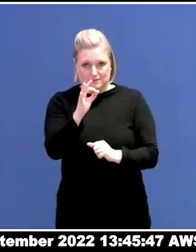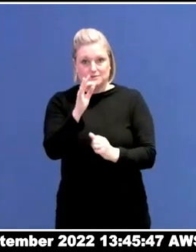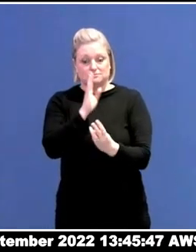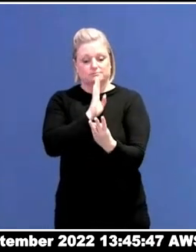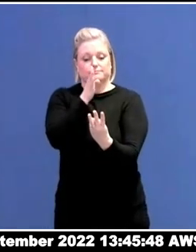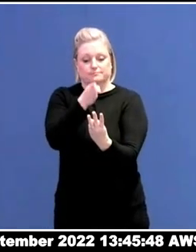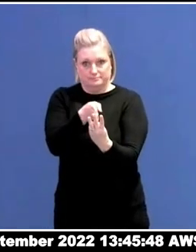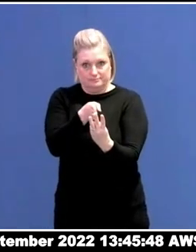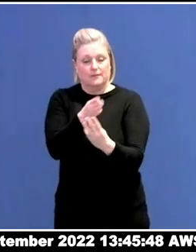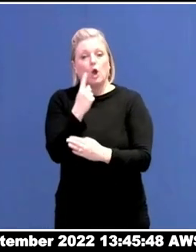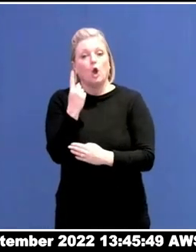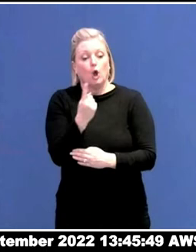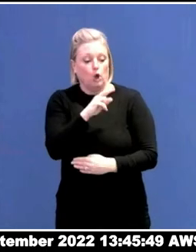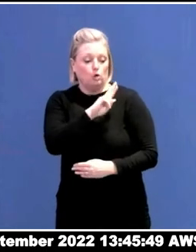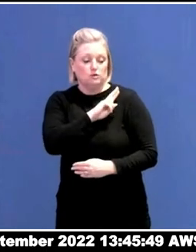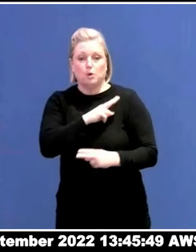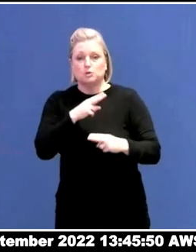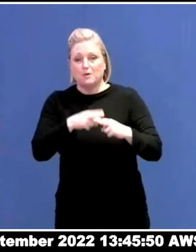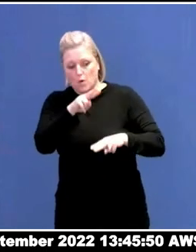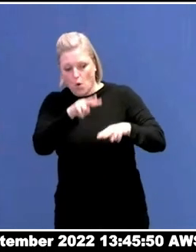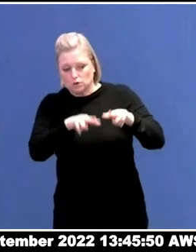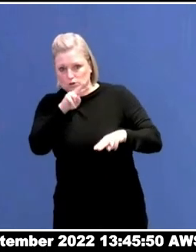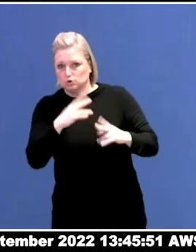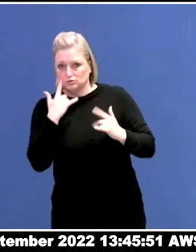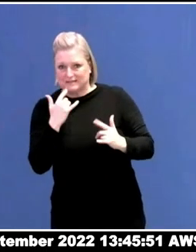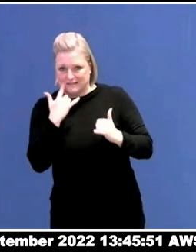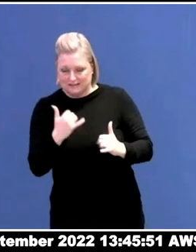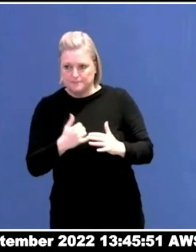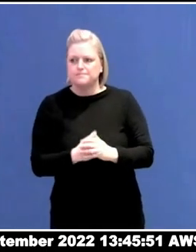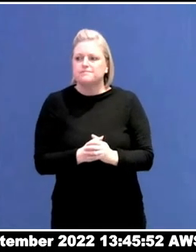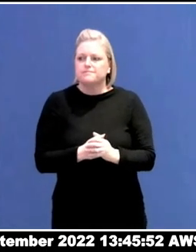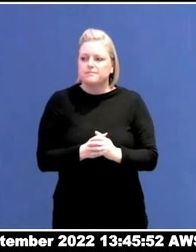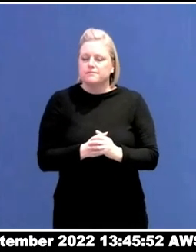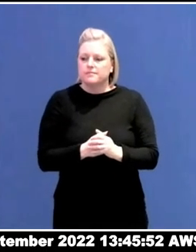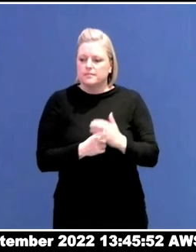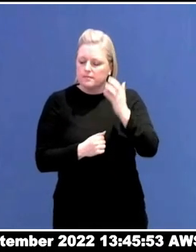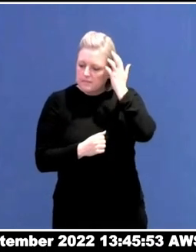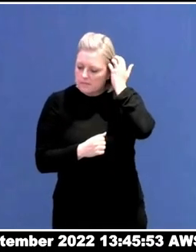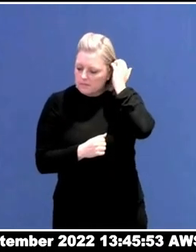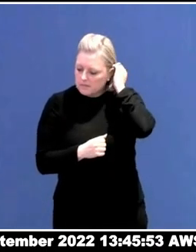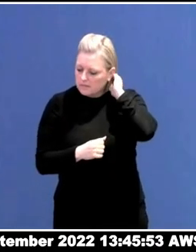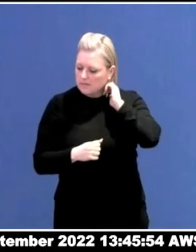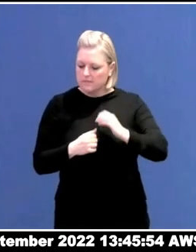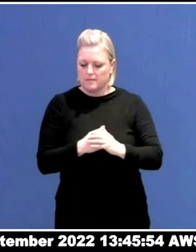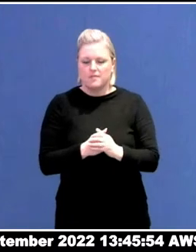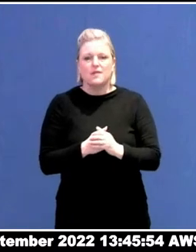adequately? MS KILROY: I think the step before someone being sentenced to prison,